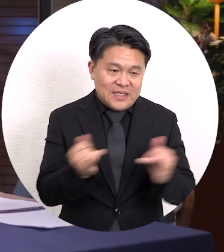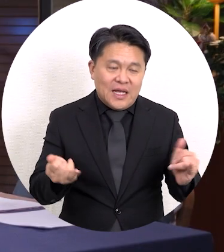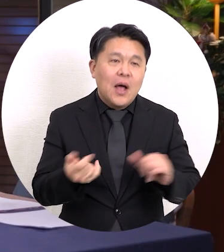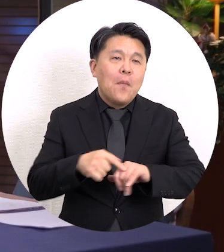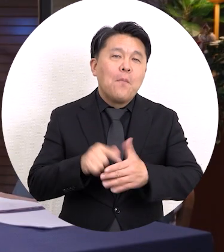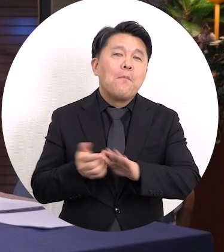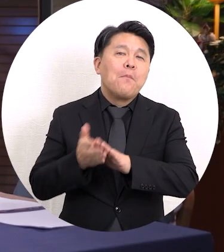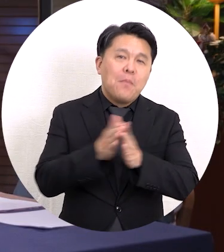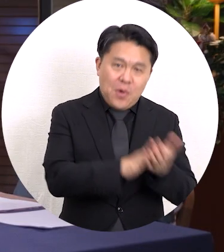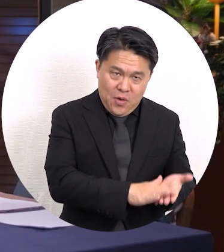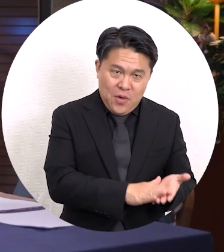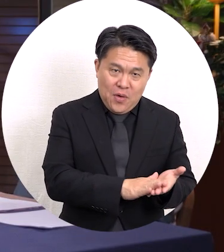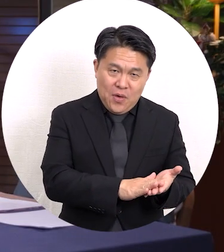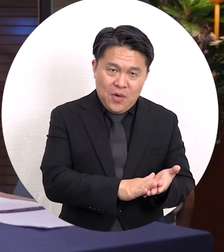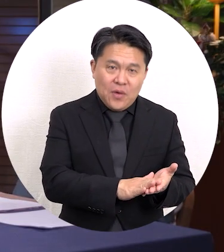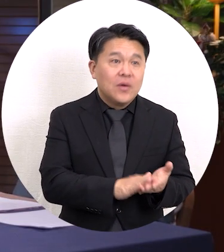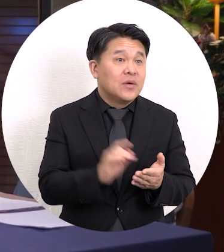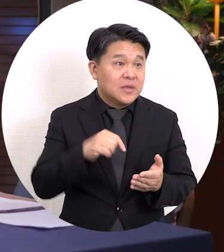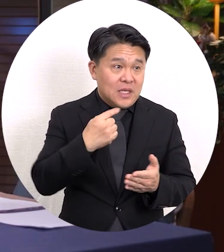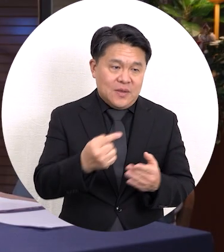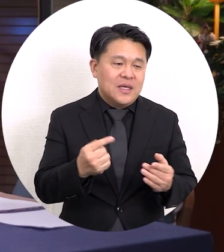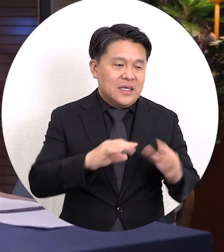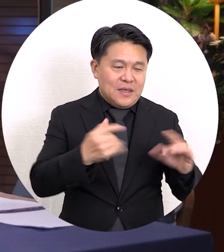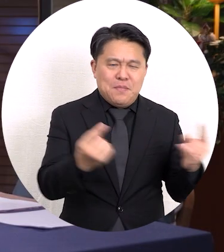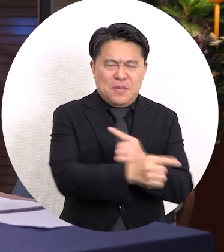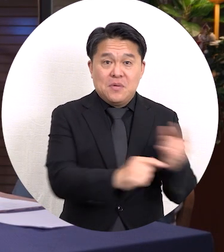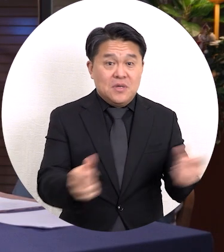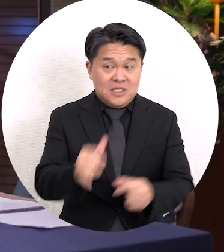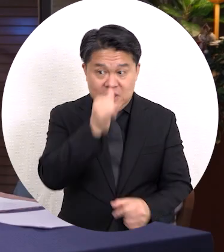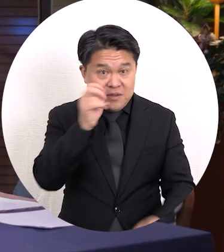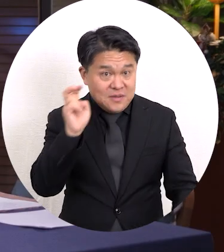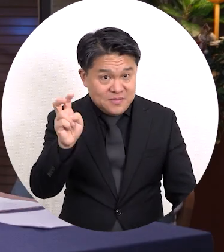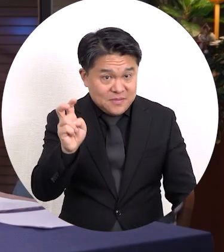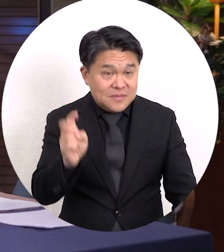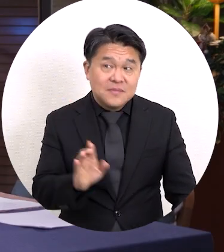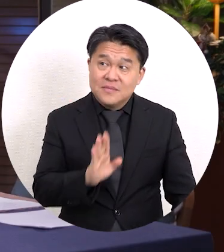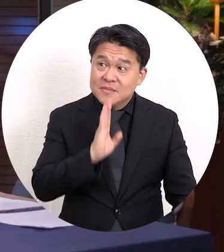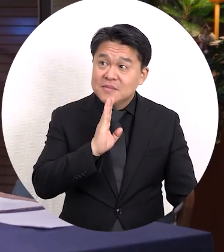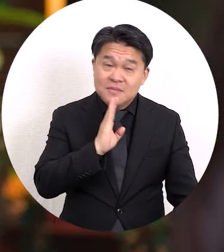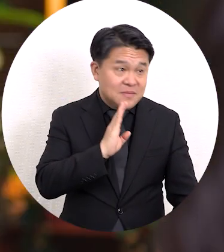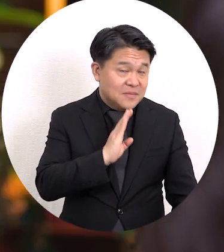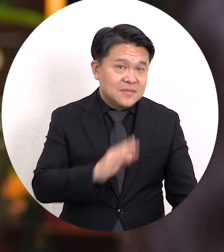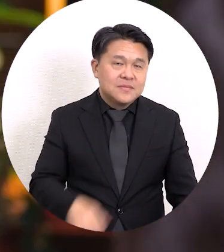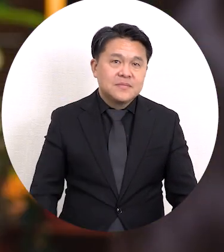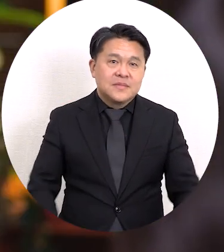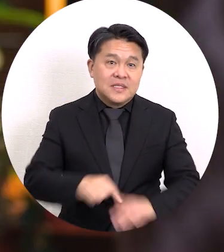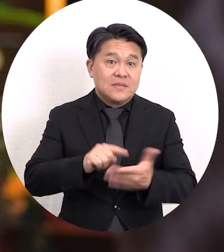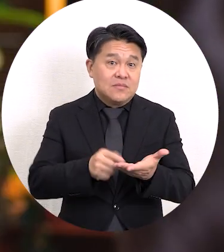or perhaps because of the hearts of those who were moved by it. I think this has happened throughout our history as well. In psychology,